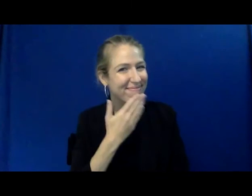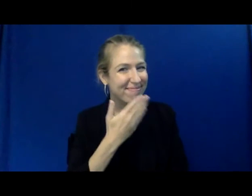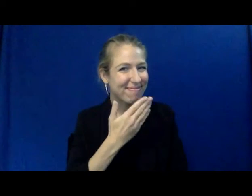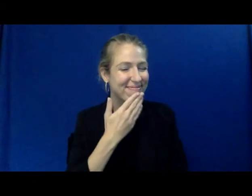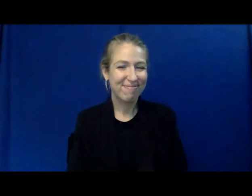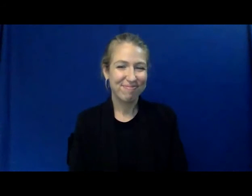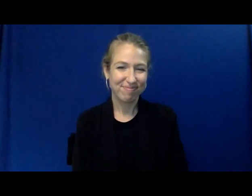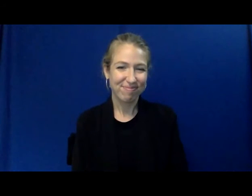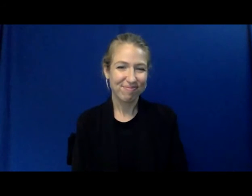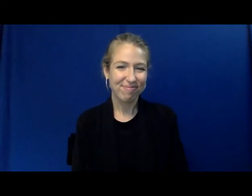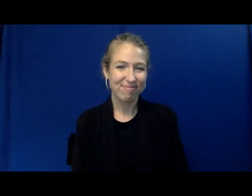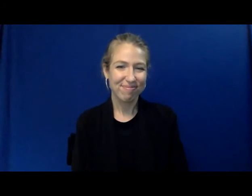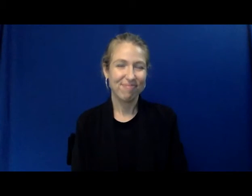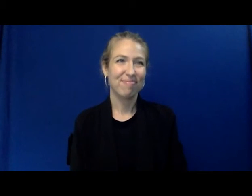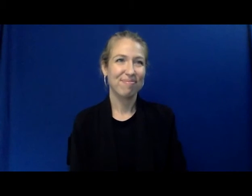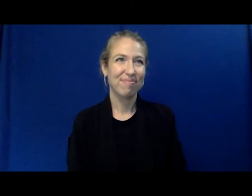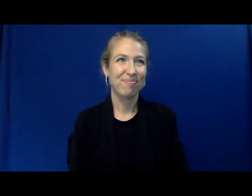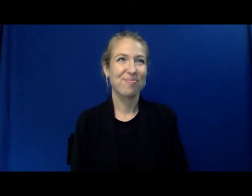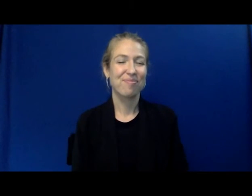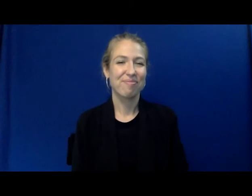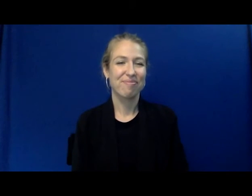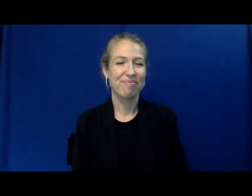I've seen questions come in.